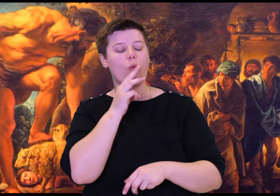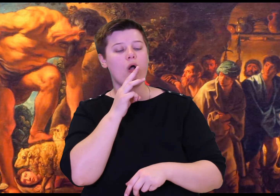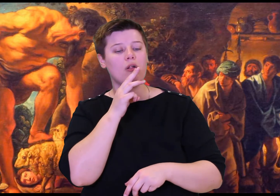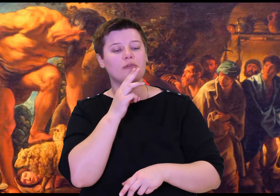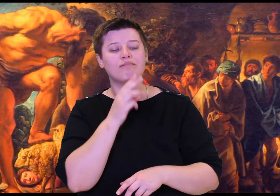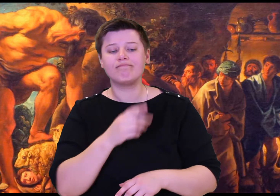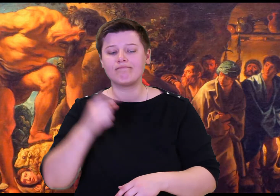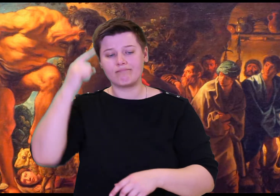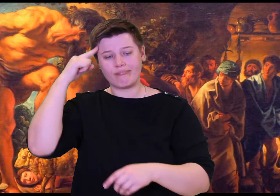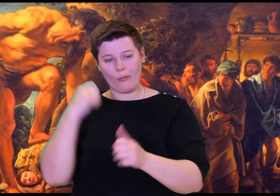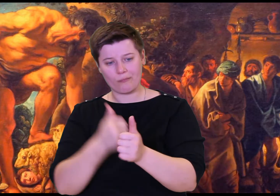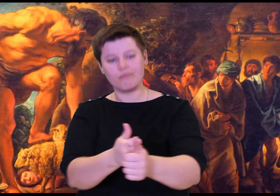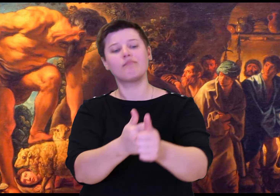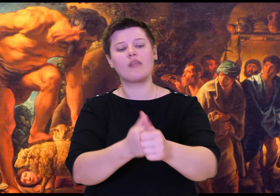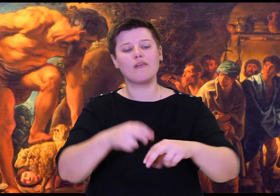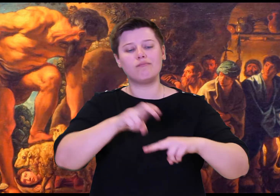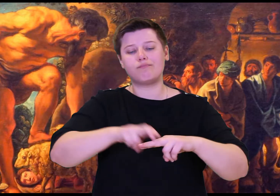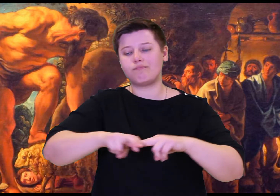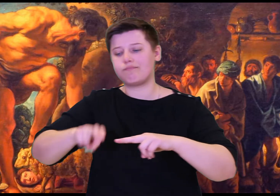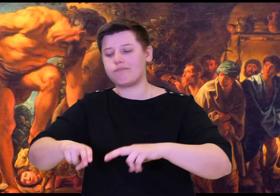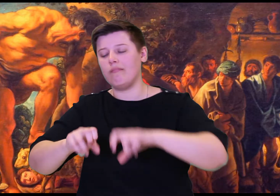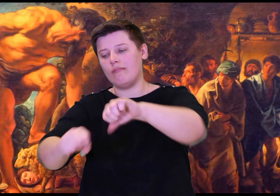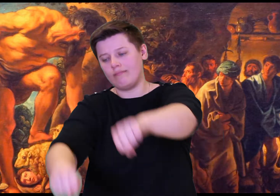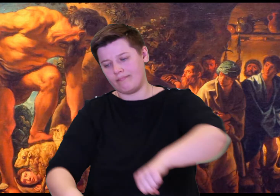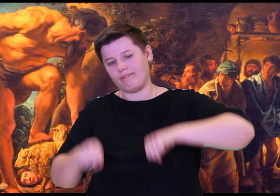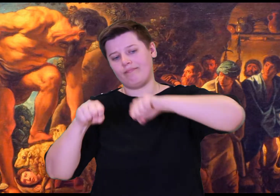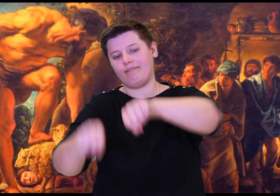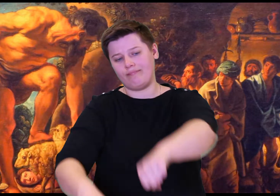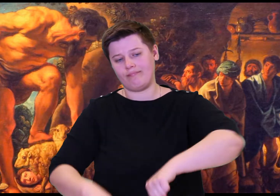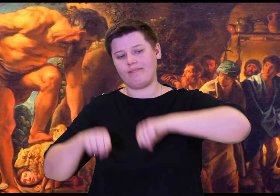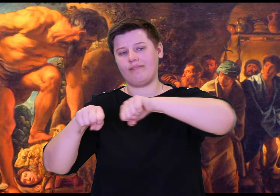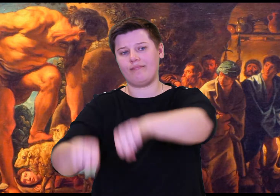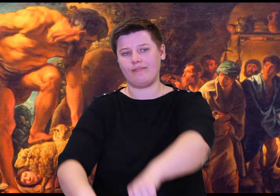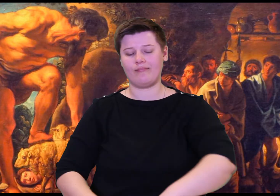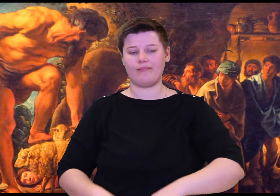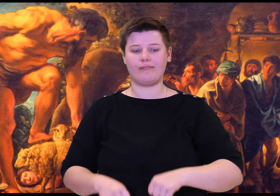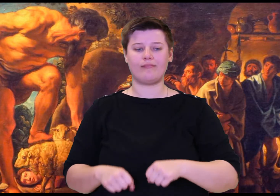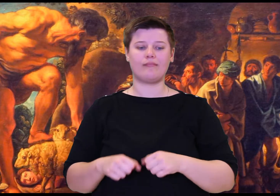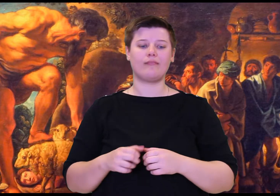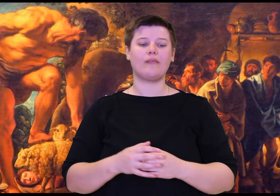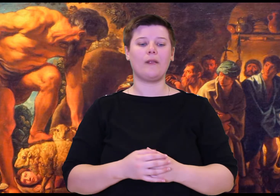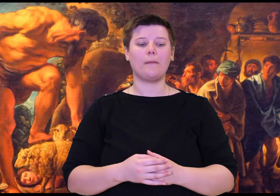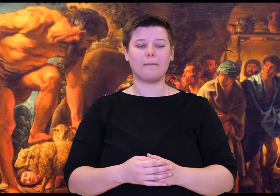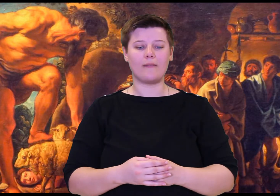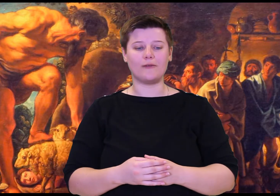oar blades into the whitening sea. When I had gone as far as shouts can carry,